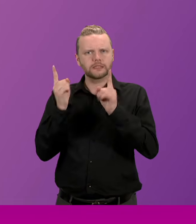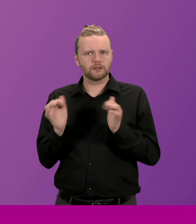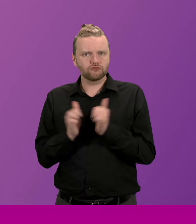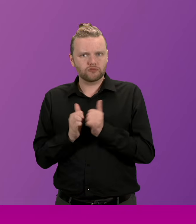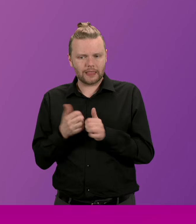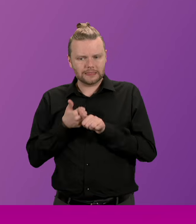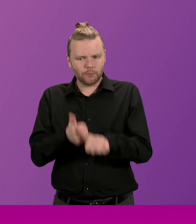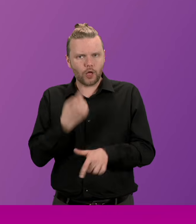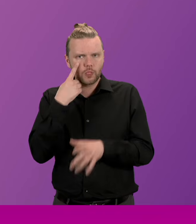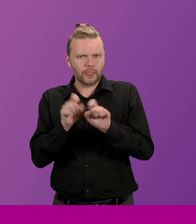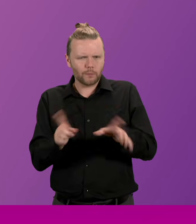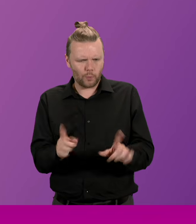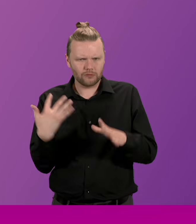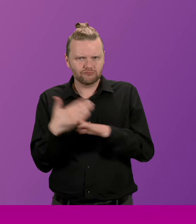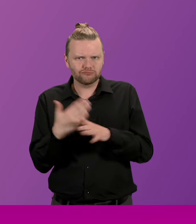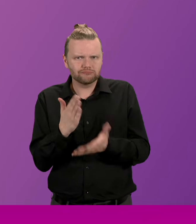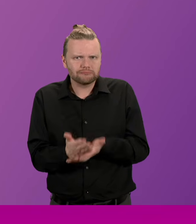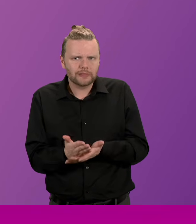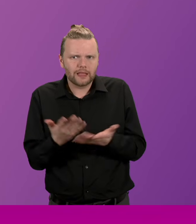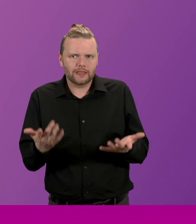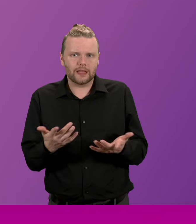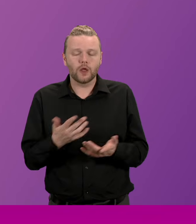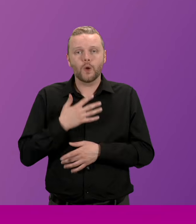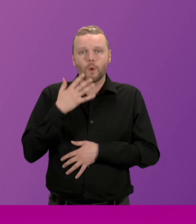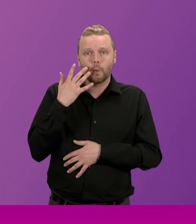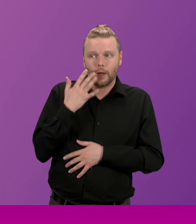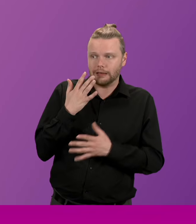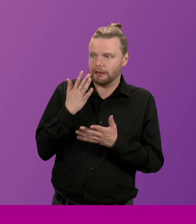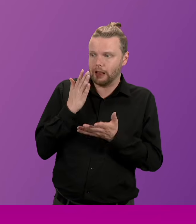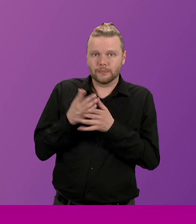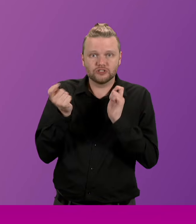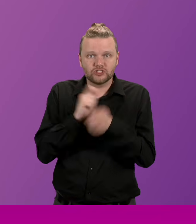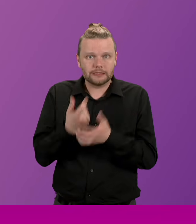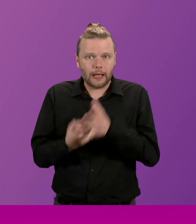support looks like in practice and, thus, when that vital change will take place?